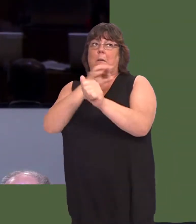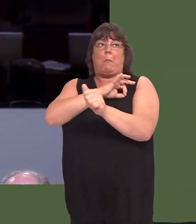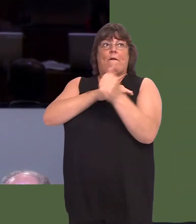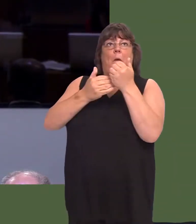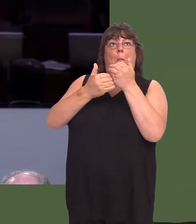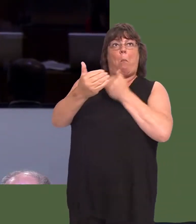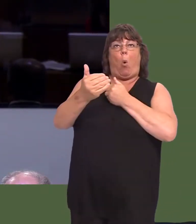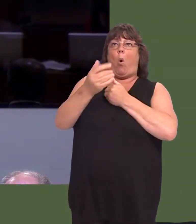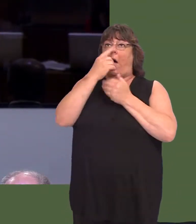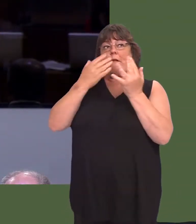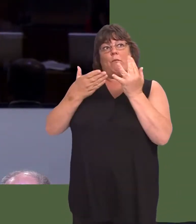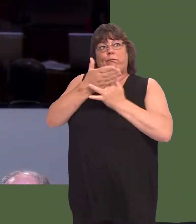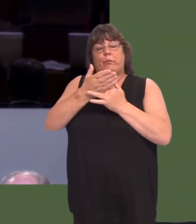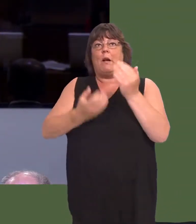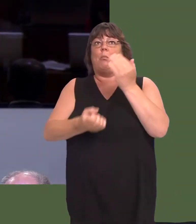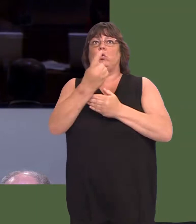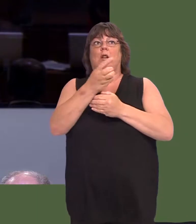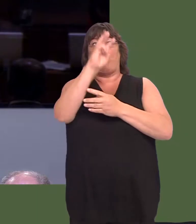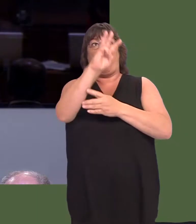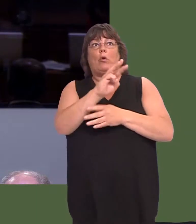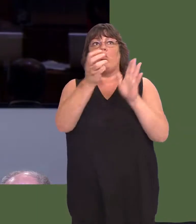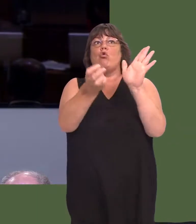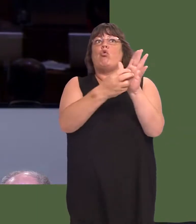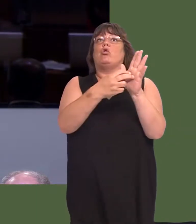public contracts offered in Wales in order to help build the supply chain here in Wales?